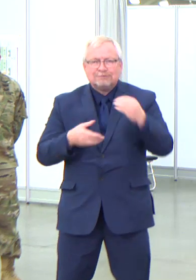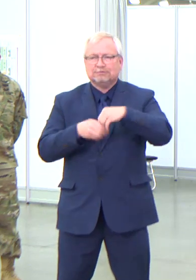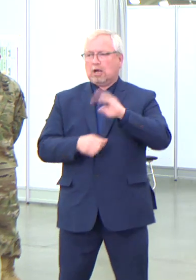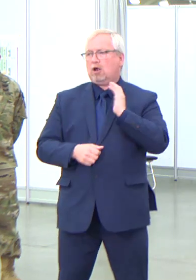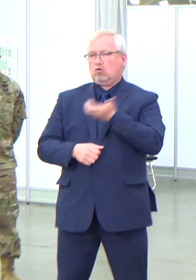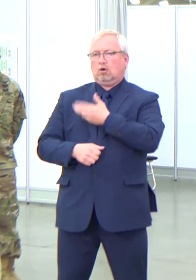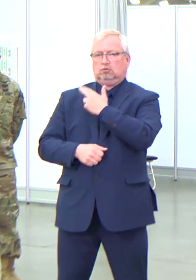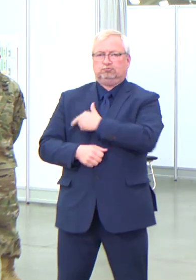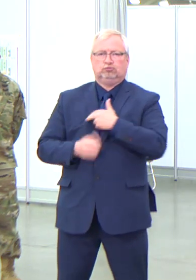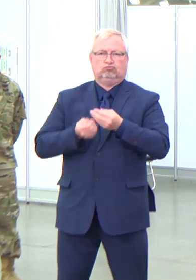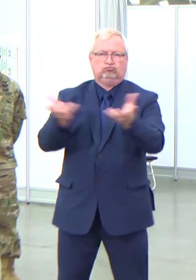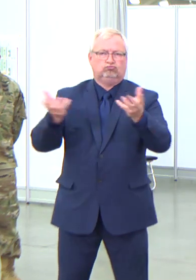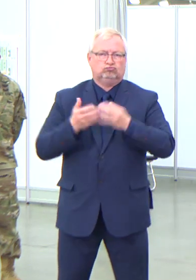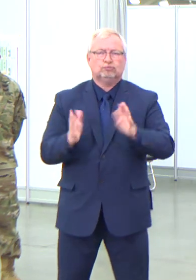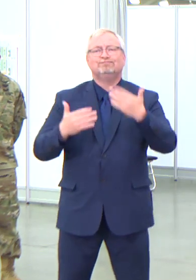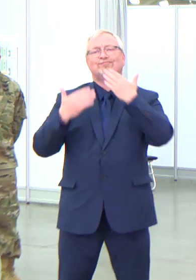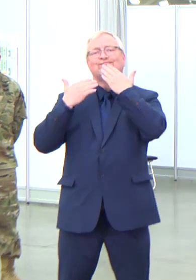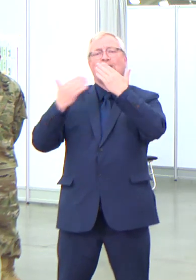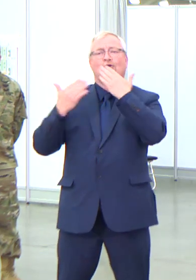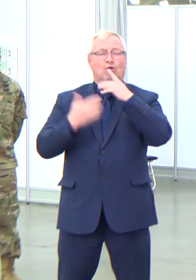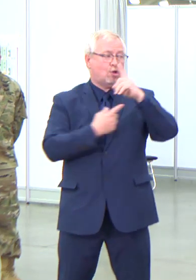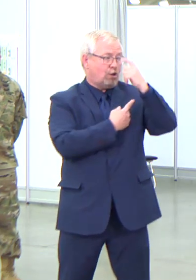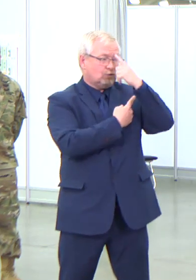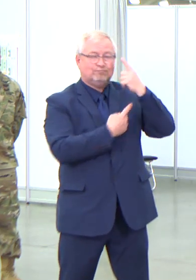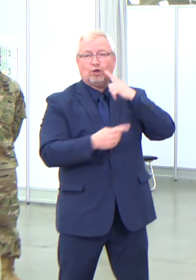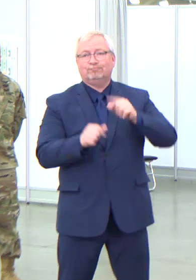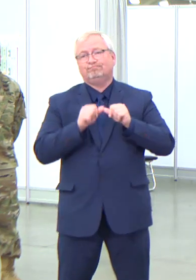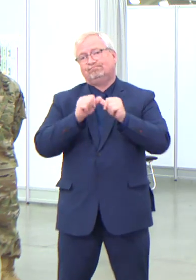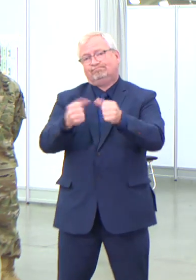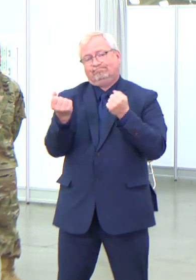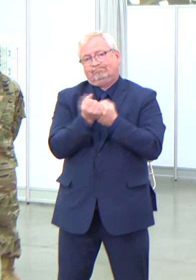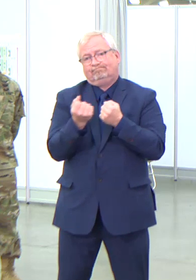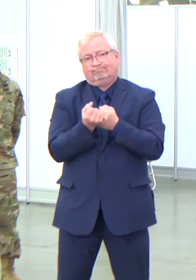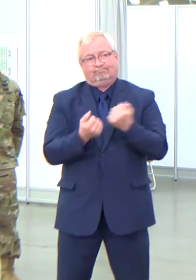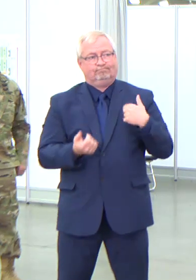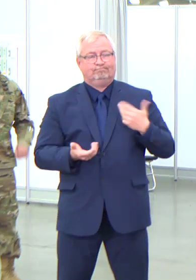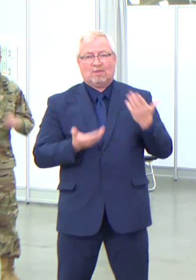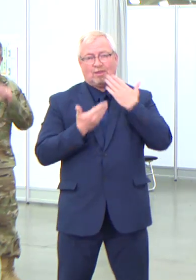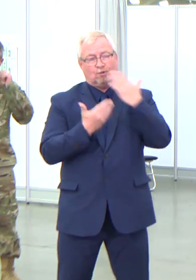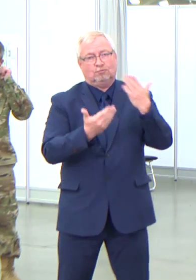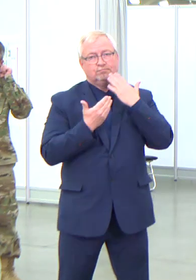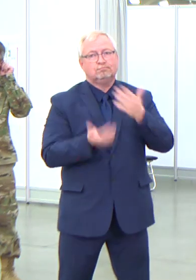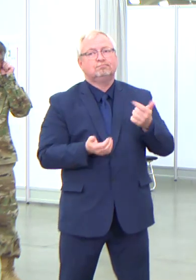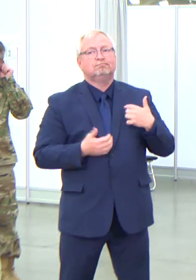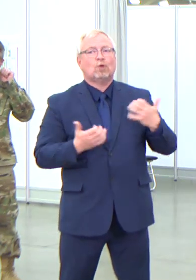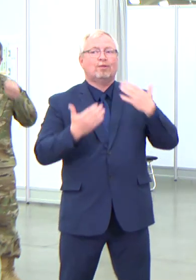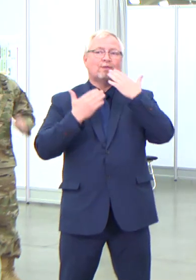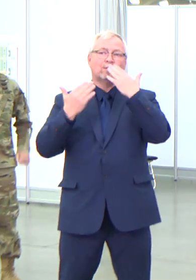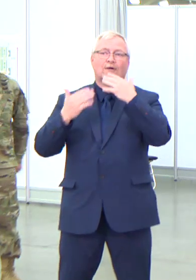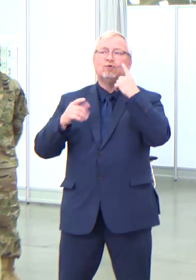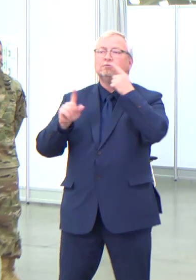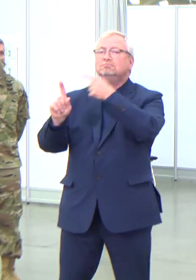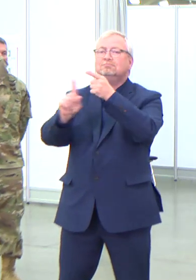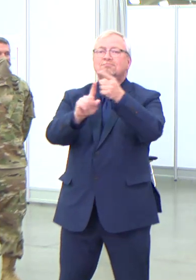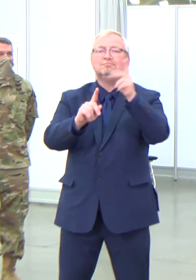I want to thank you, Governor, for allowing us to support you, and I also want to thank all the healthcare workers throughout